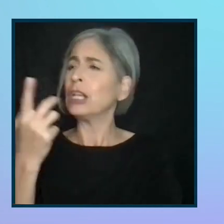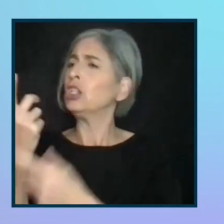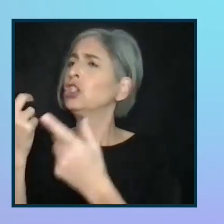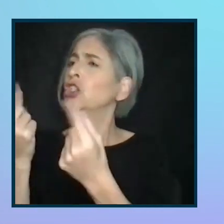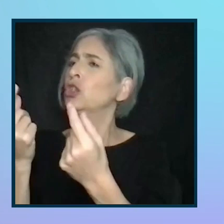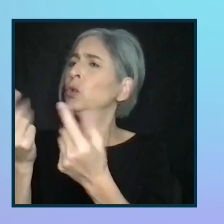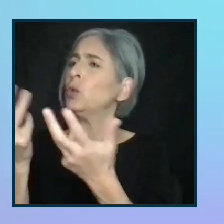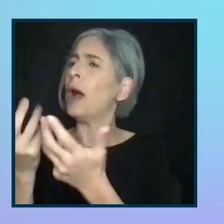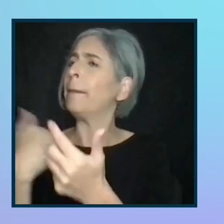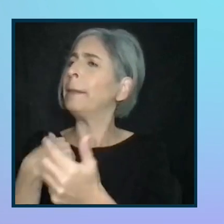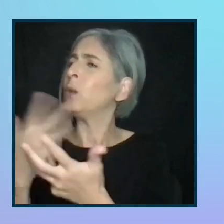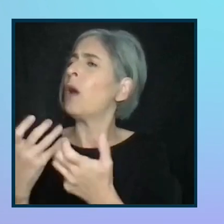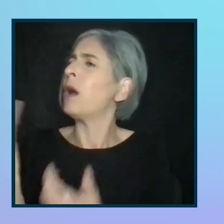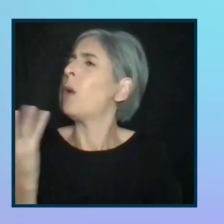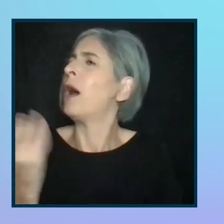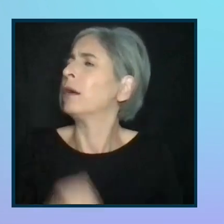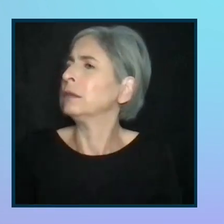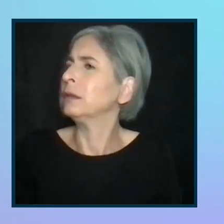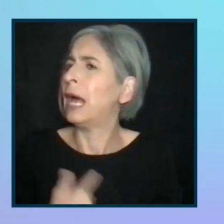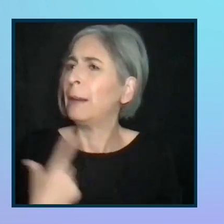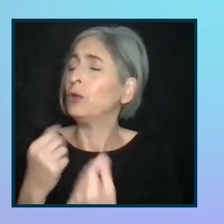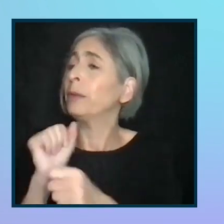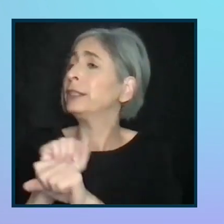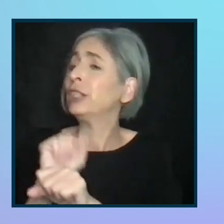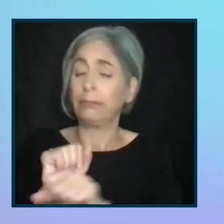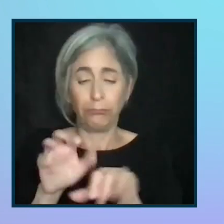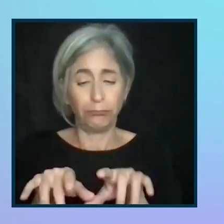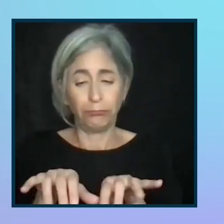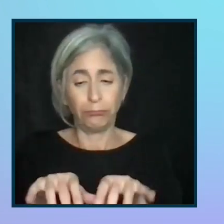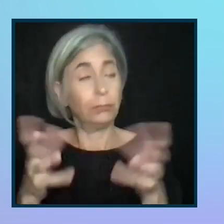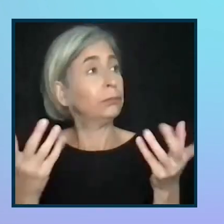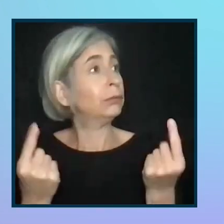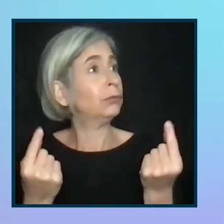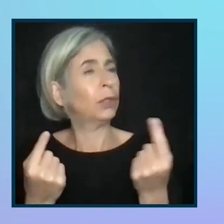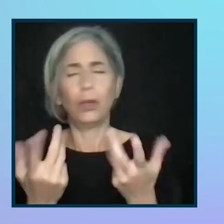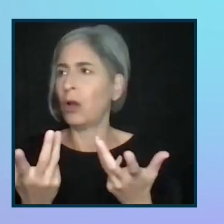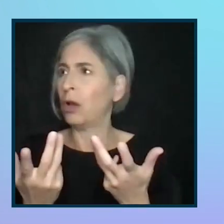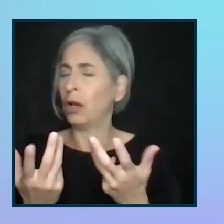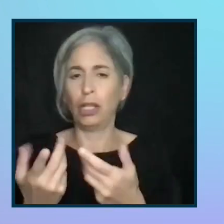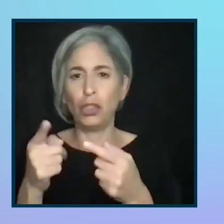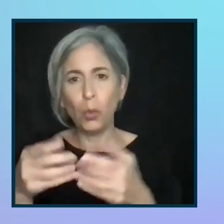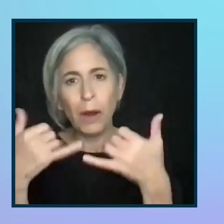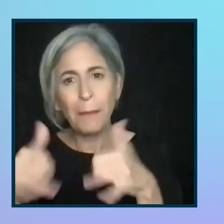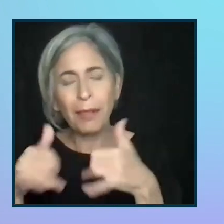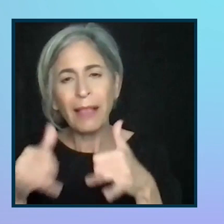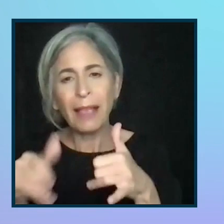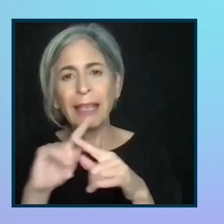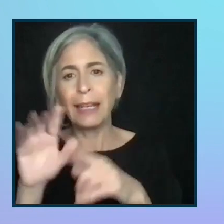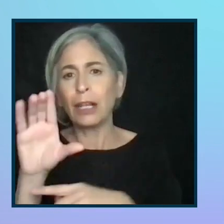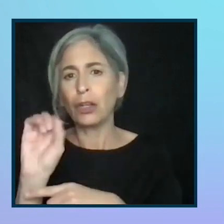And I'm just doing my job, then you are playing in a corporate role,